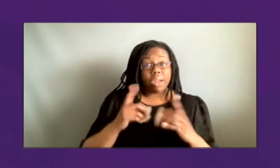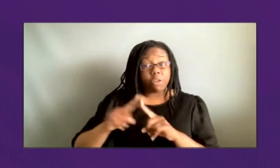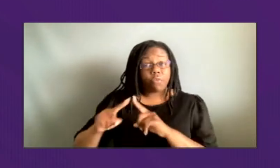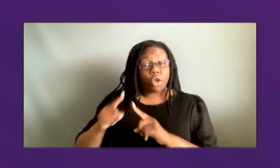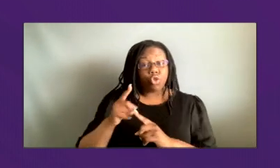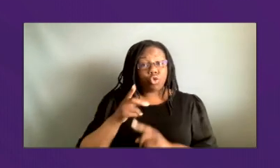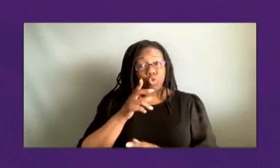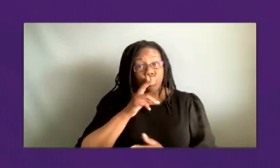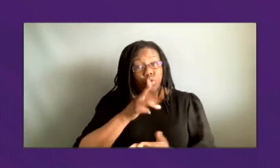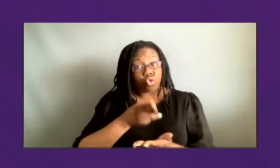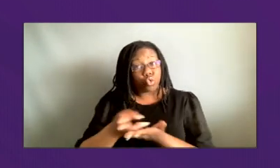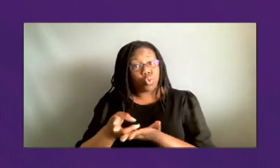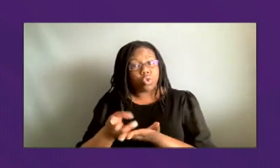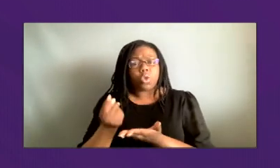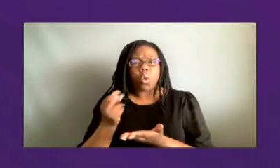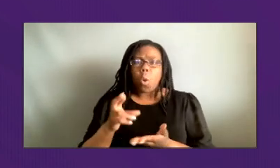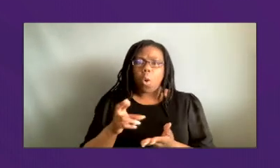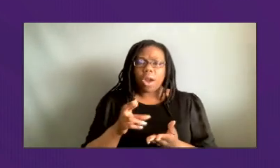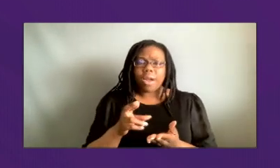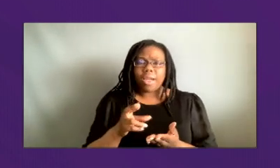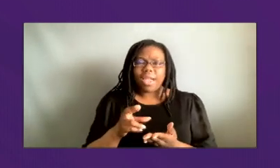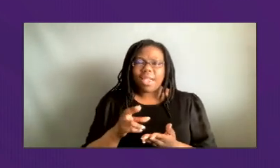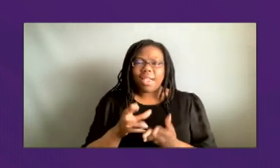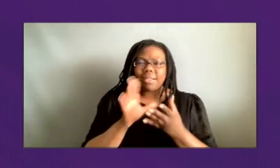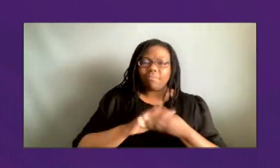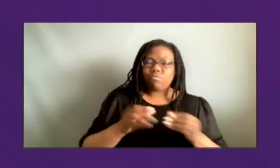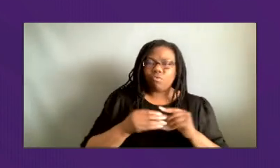We're going to watch a short clip to understand the story of Thanksgiving.